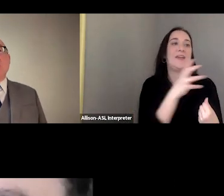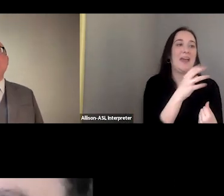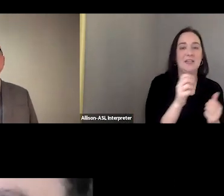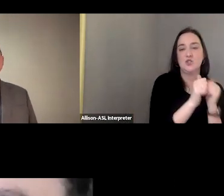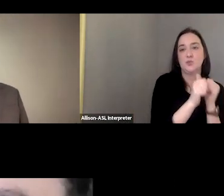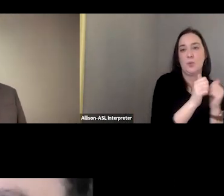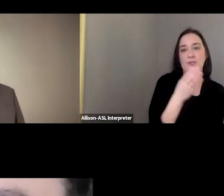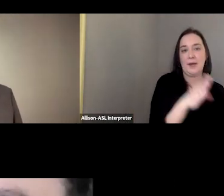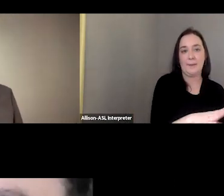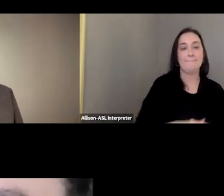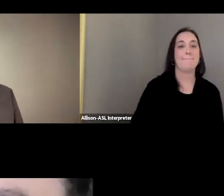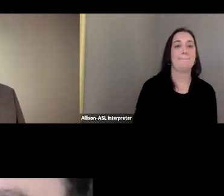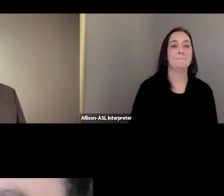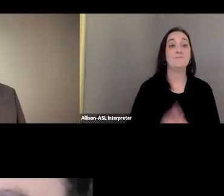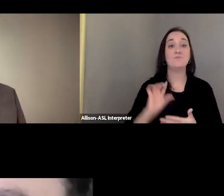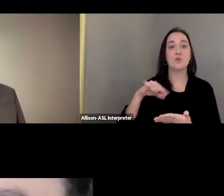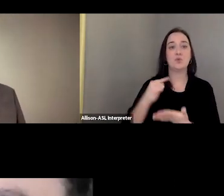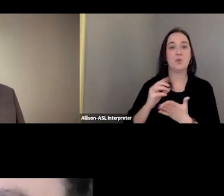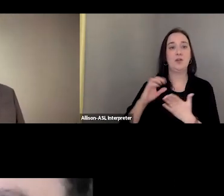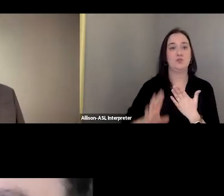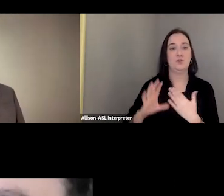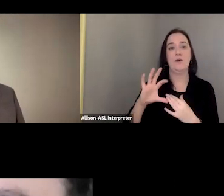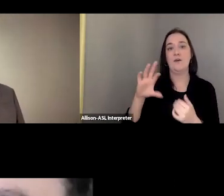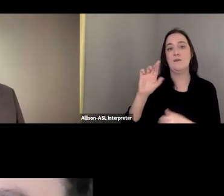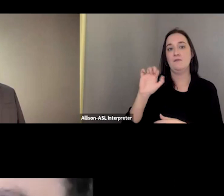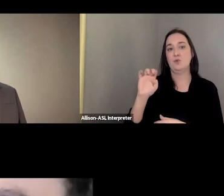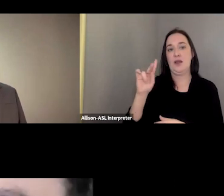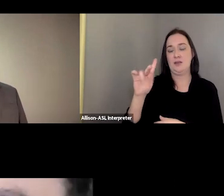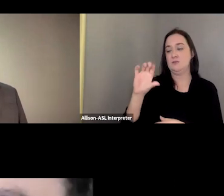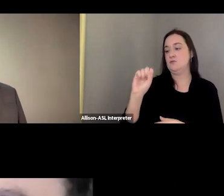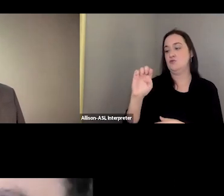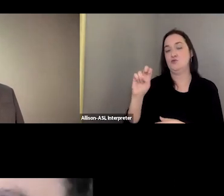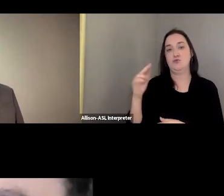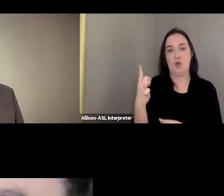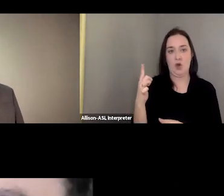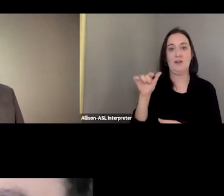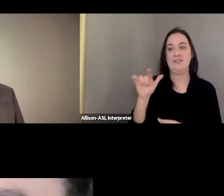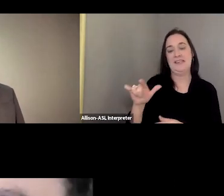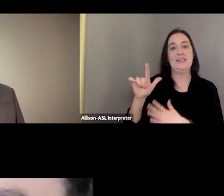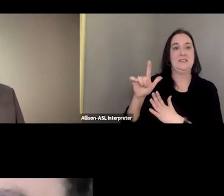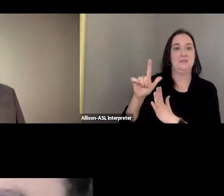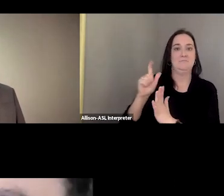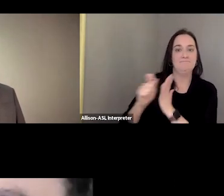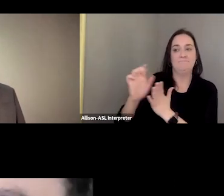Our graduate student, Frank song, who just defended his dissertation yesterday, is a foremost expert on sports, gambling,